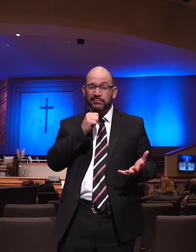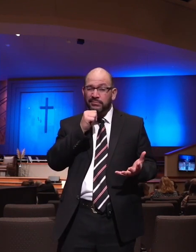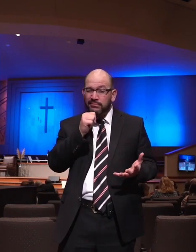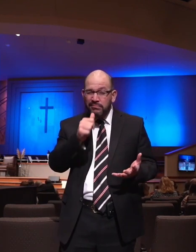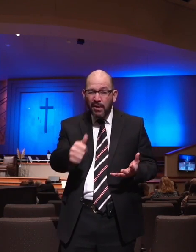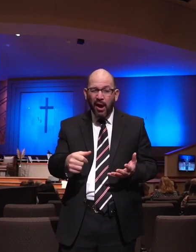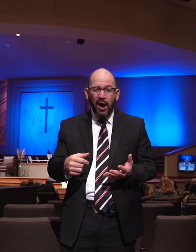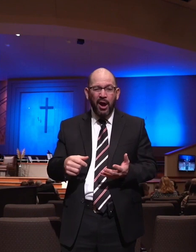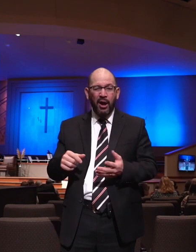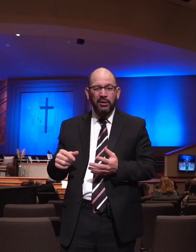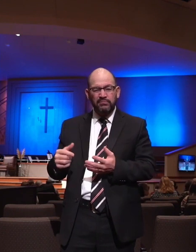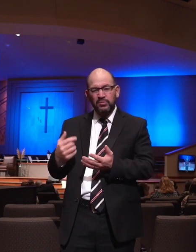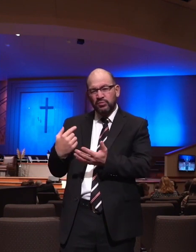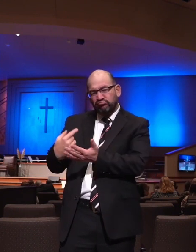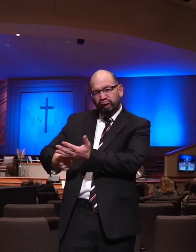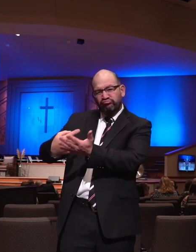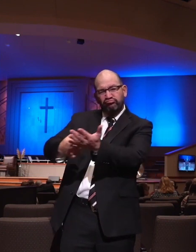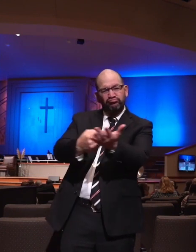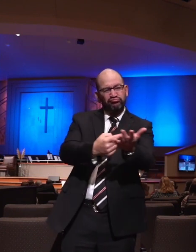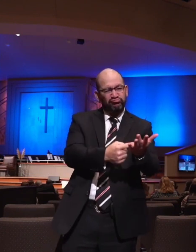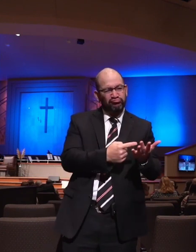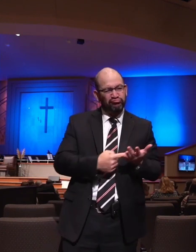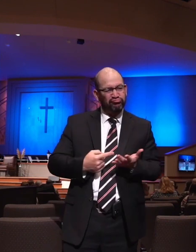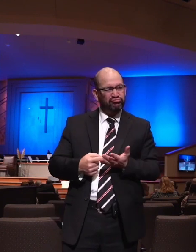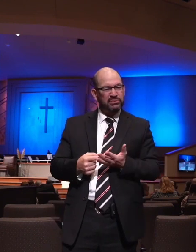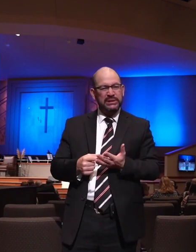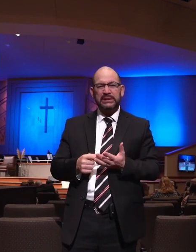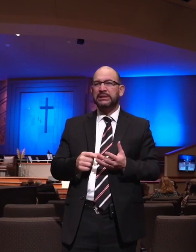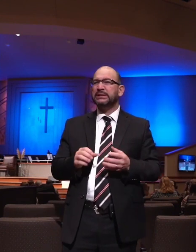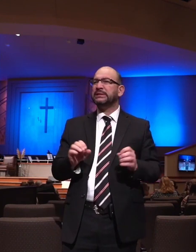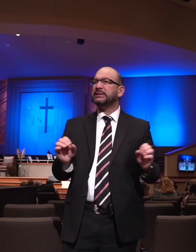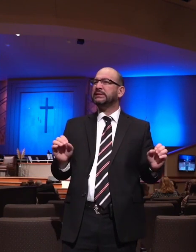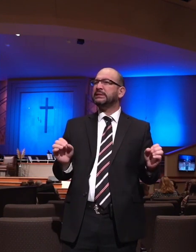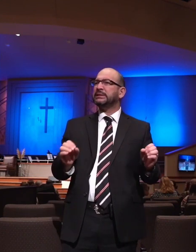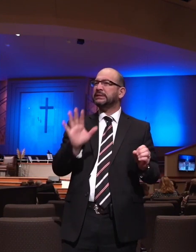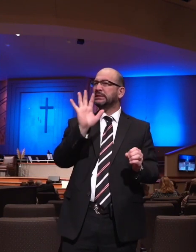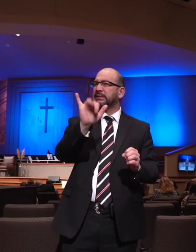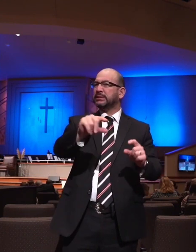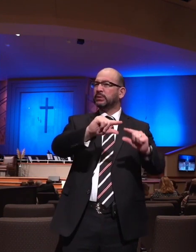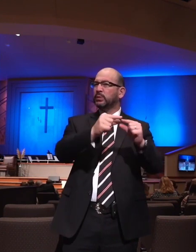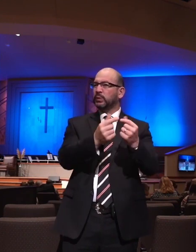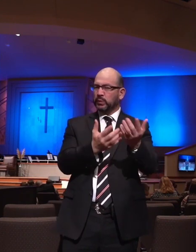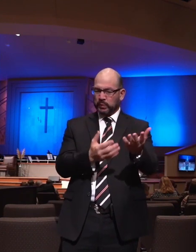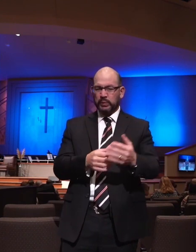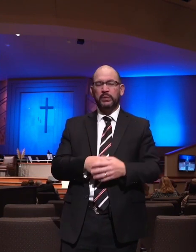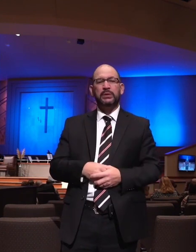absolutely no spiritual sense at all we have two kings